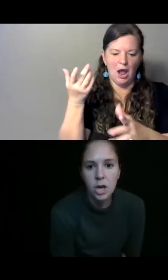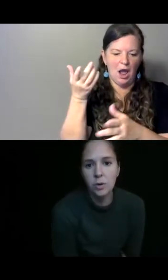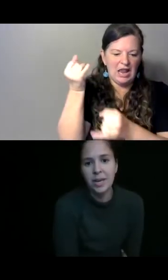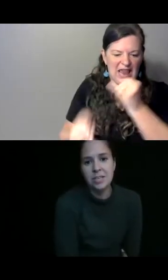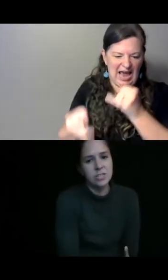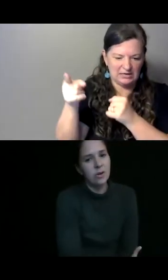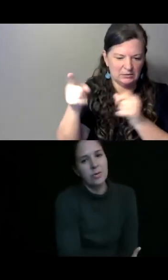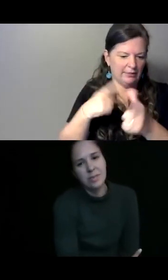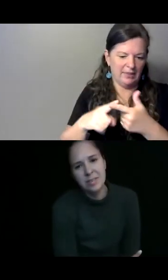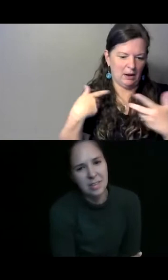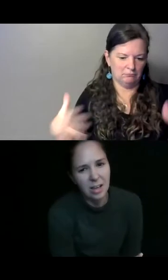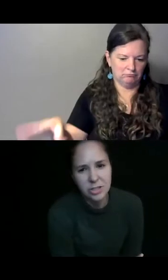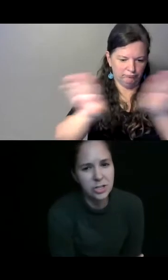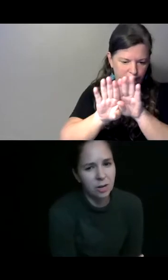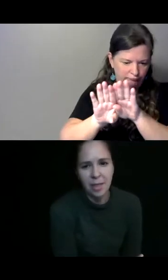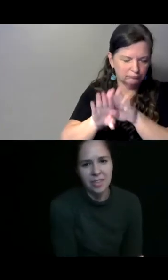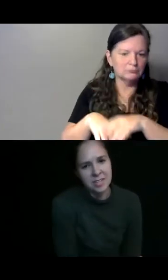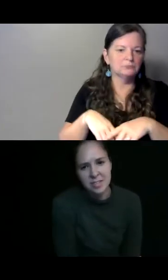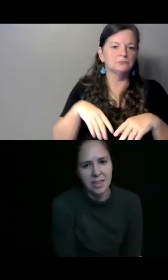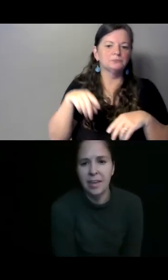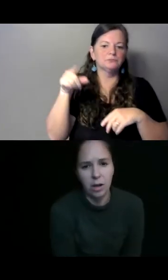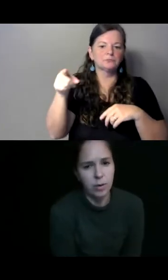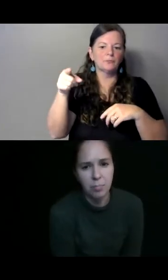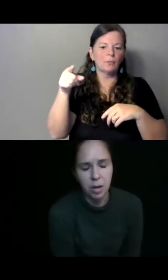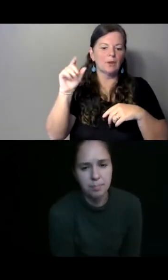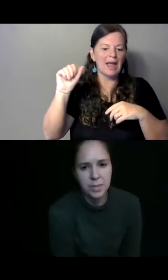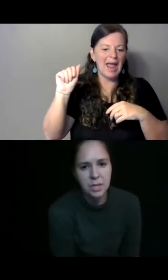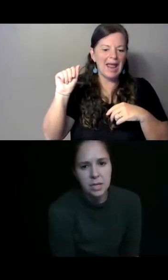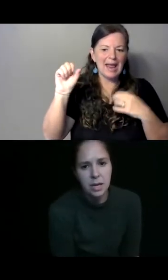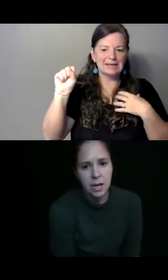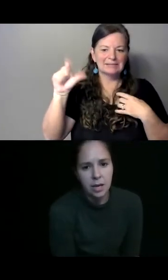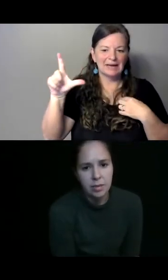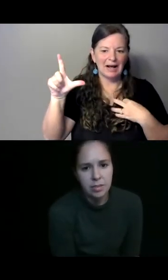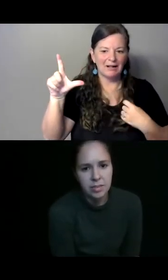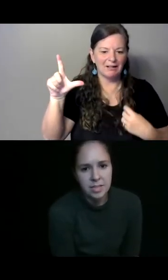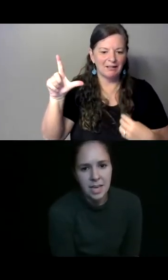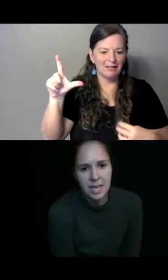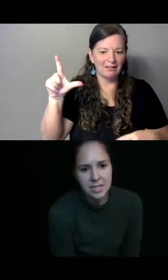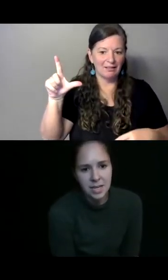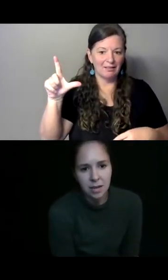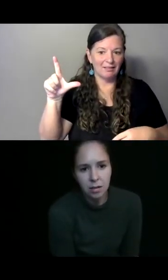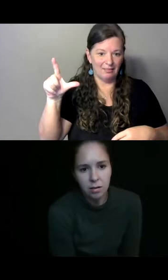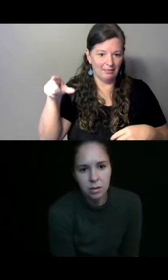Okay. So I'll just talk about this and then I'll wrap up the ASL,